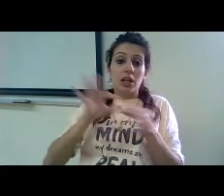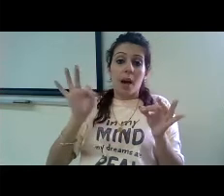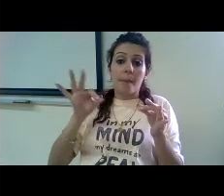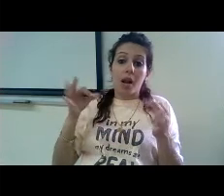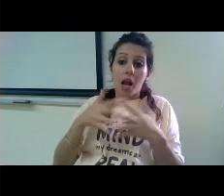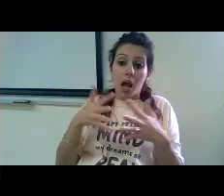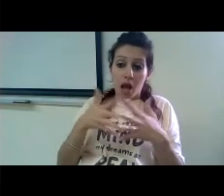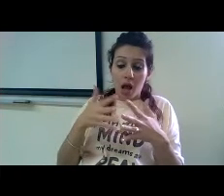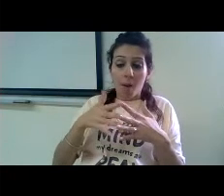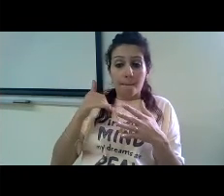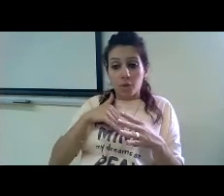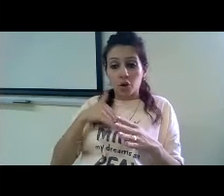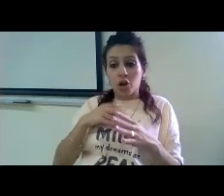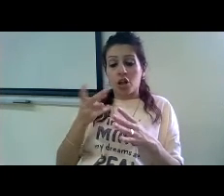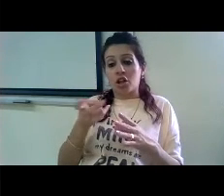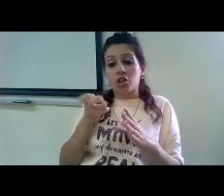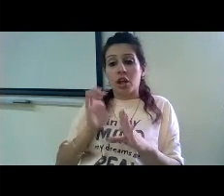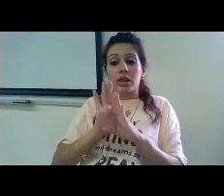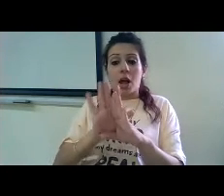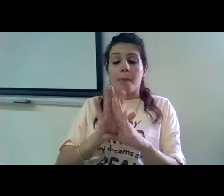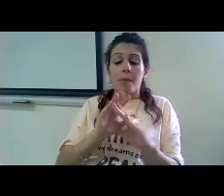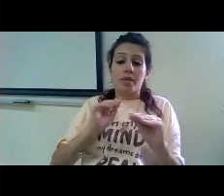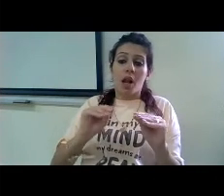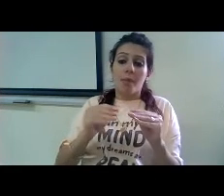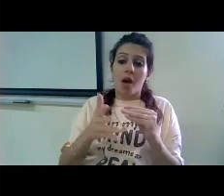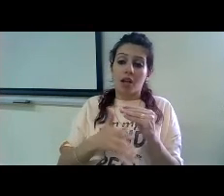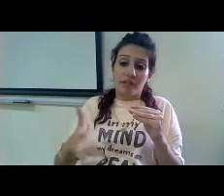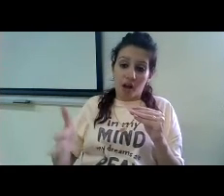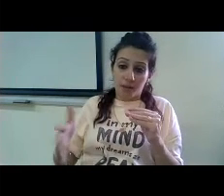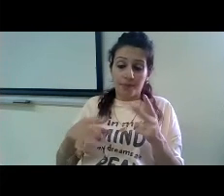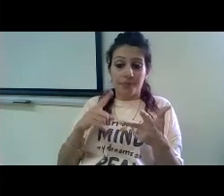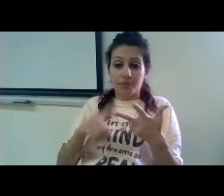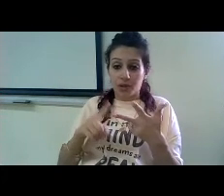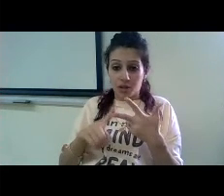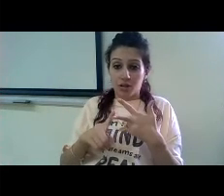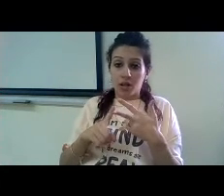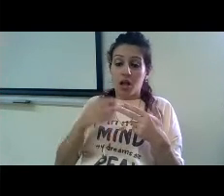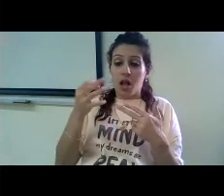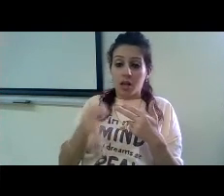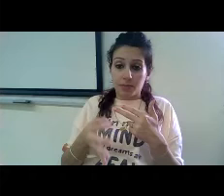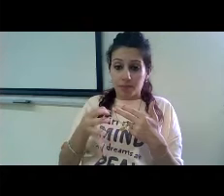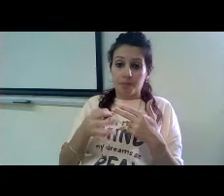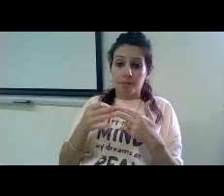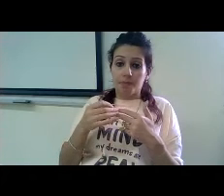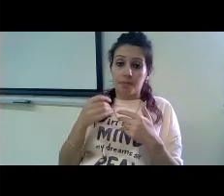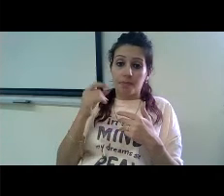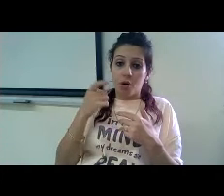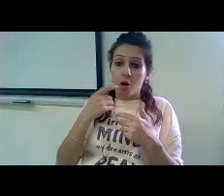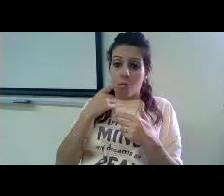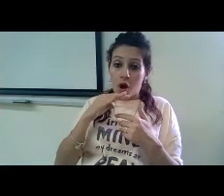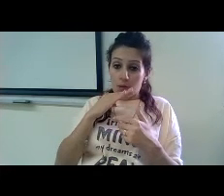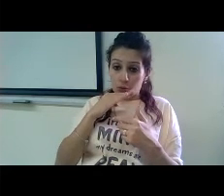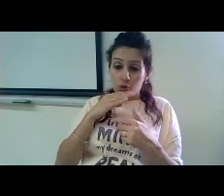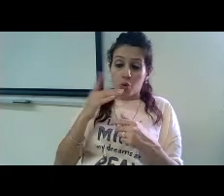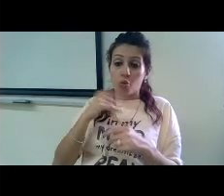I'm looking forward to questions. And you can also reach me my details on the last slide.